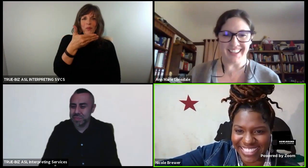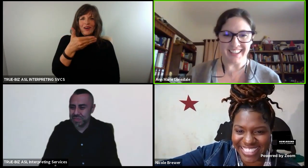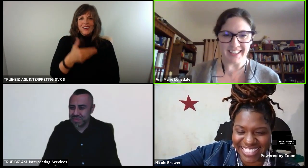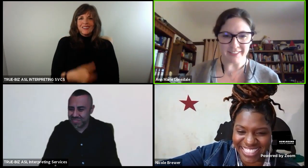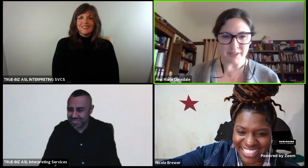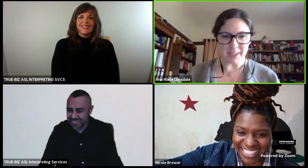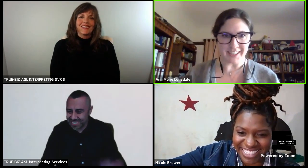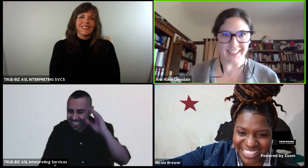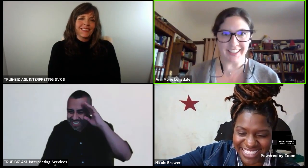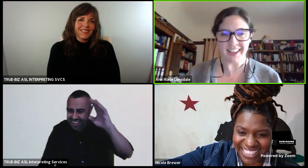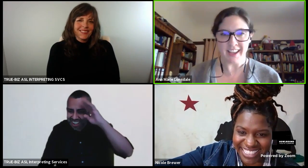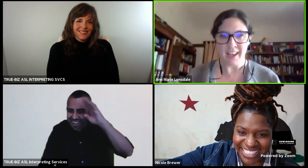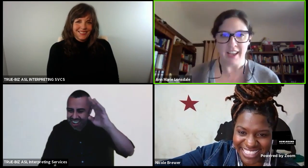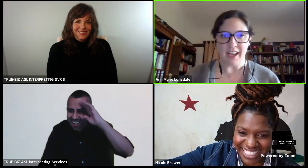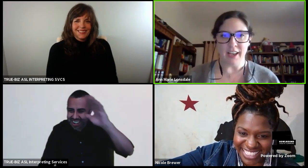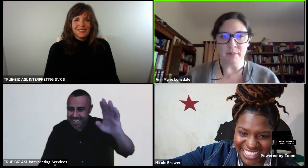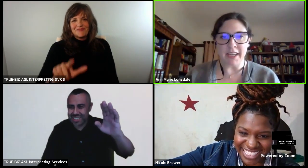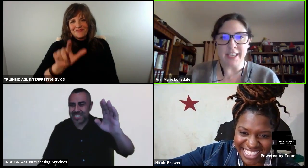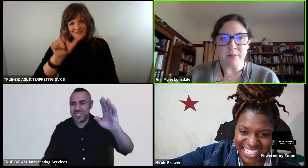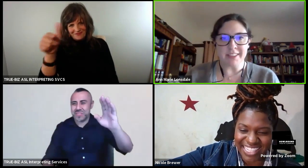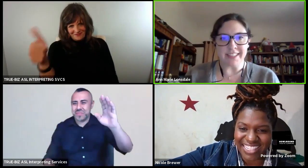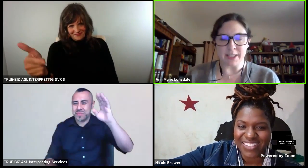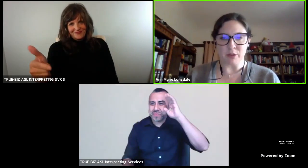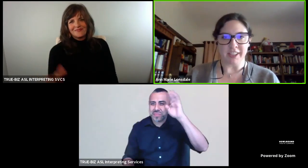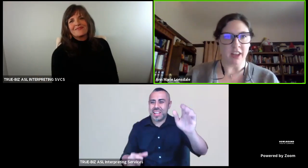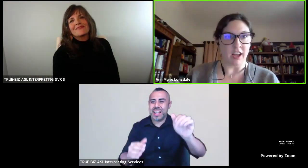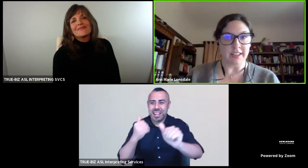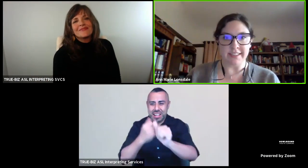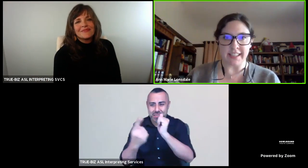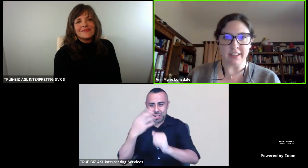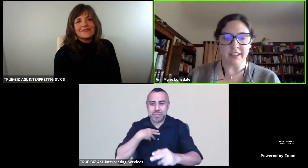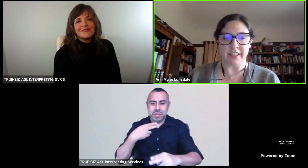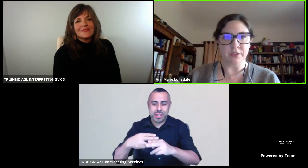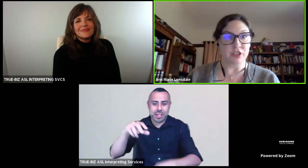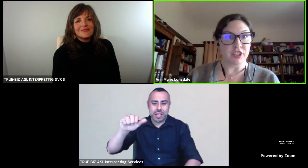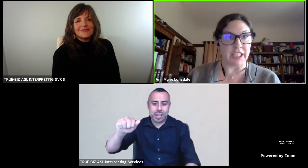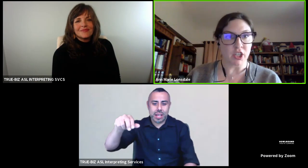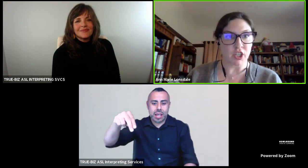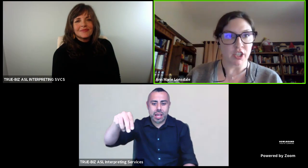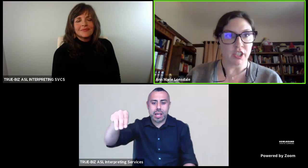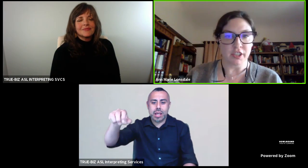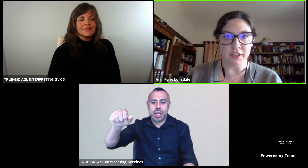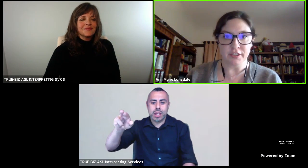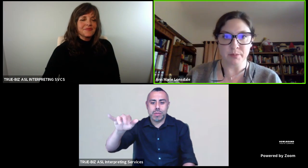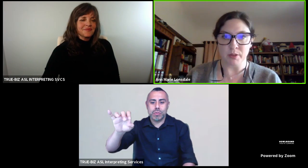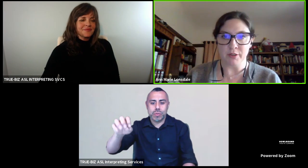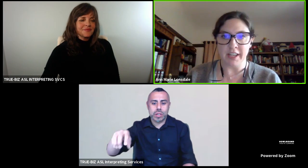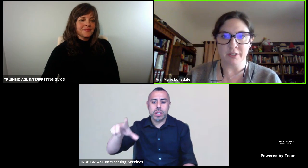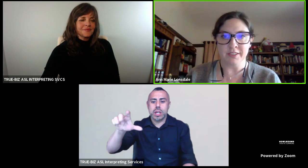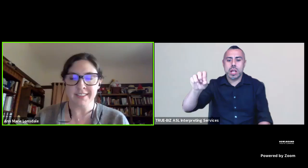Hi everybody. My name is Ann Marie Lonsdale, I use she/her/hers pronouns.